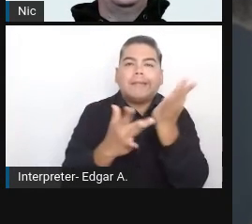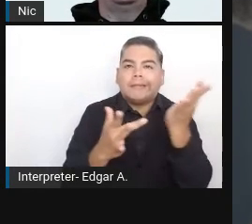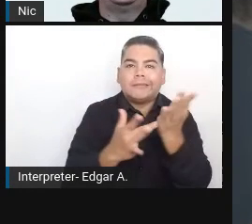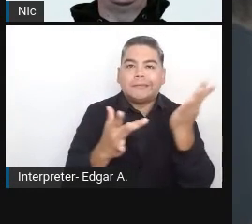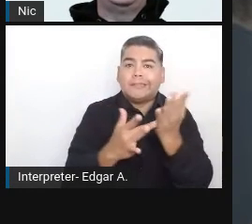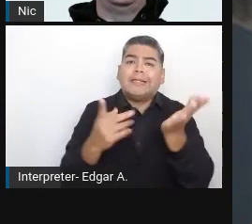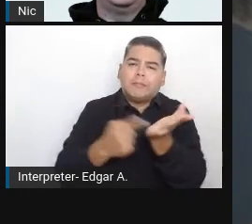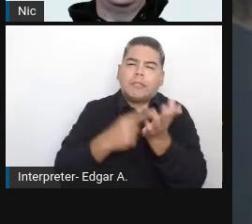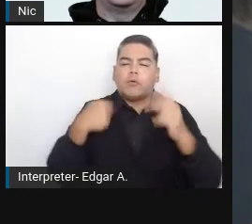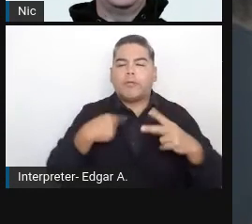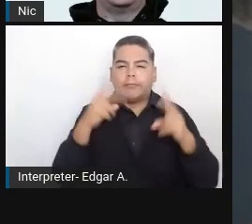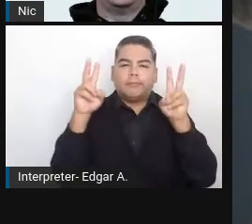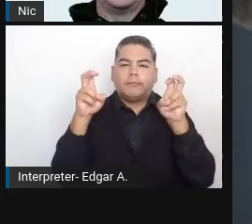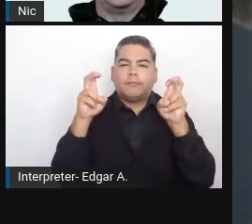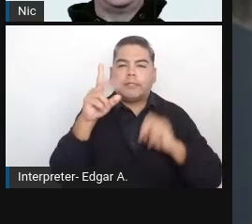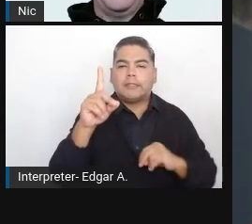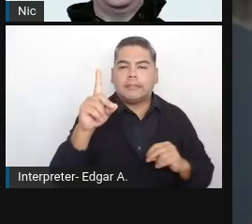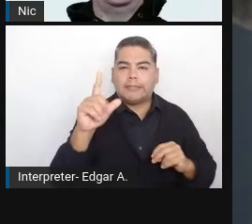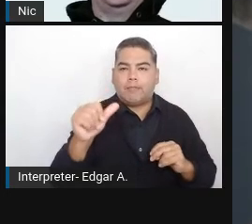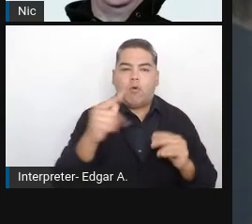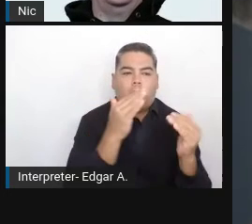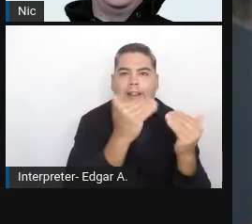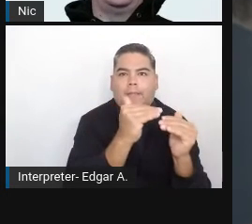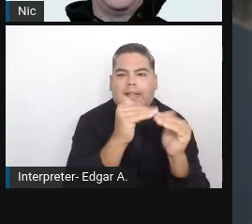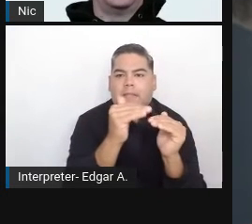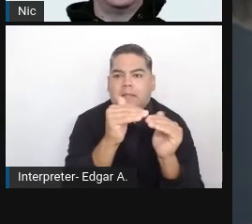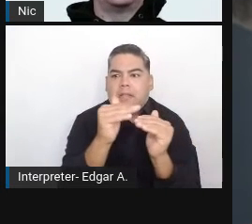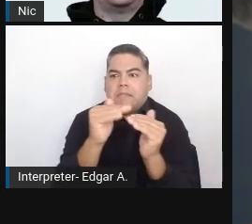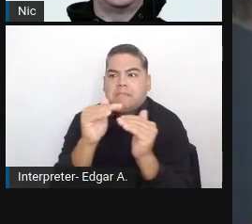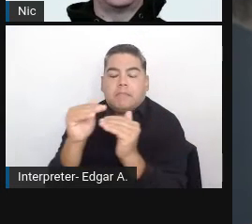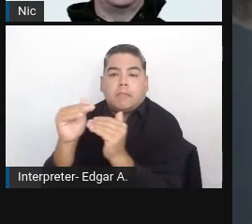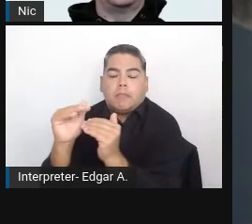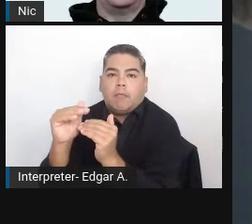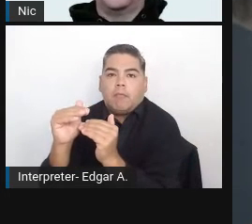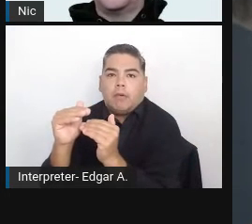What we should be doing instead is using tech to eliminate barriers for disabled humans.